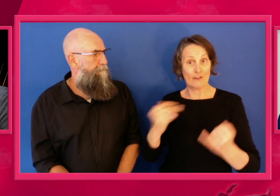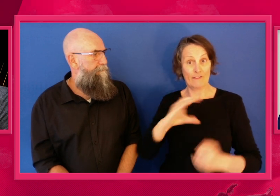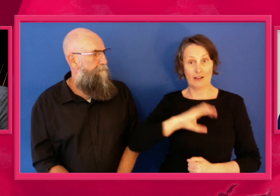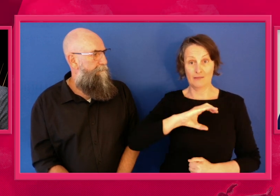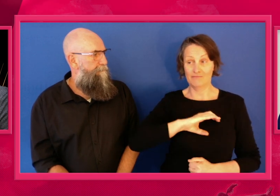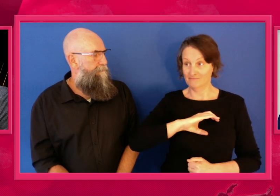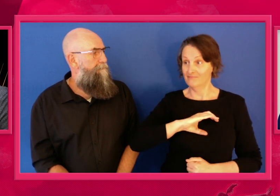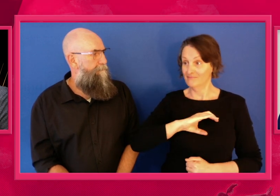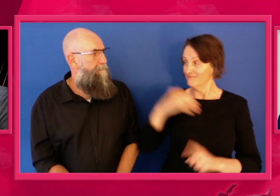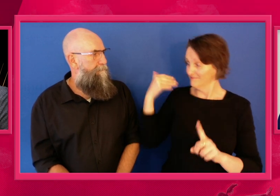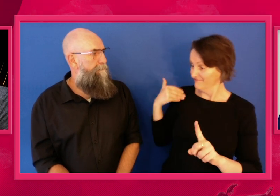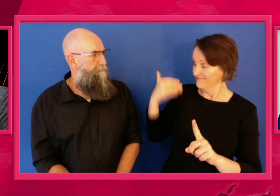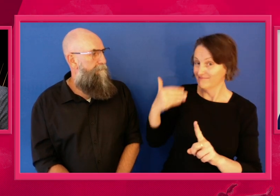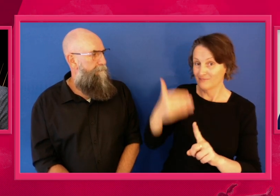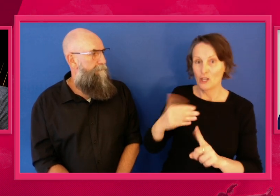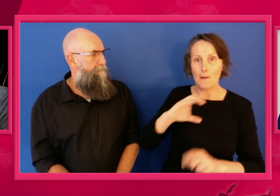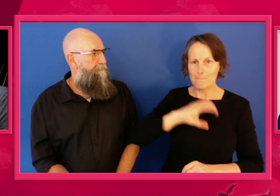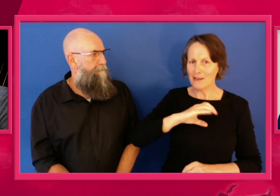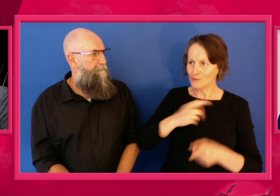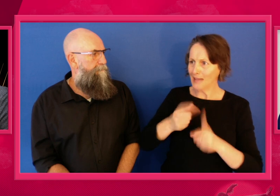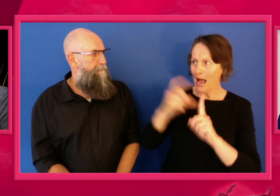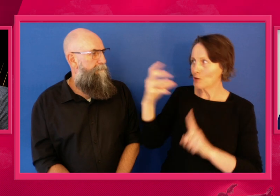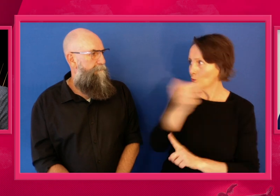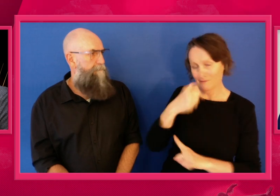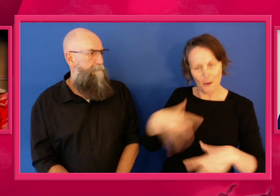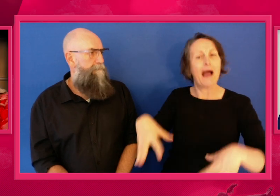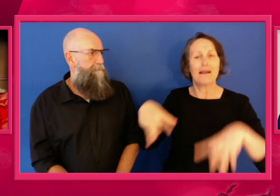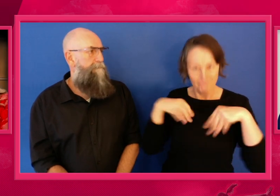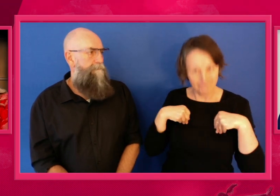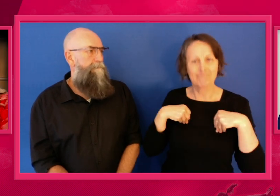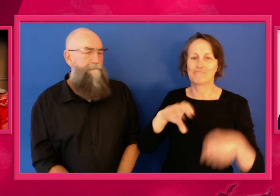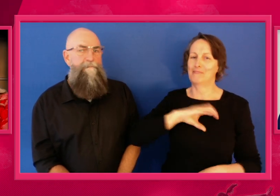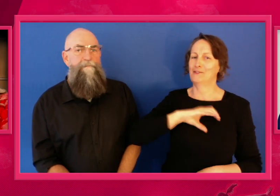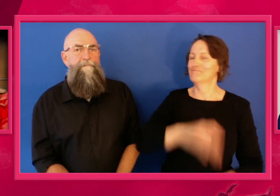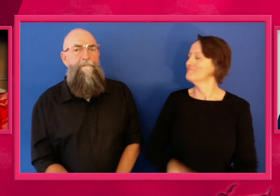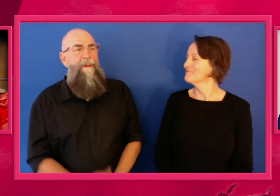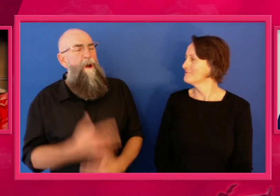So, medals are pretty hard to win. So I'll take that any day. Georgie Tunny: What were the conditions like on track, Rheed?